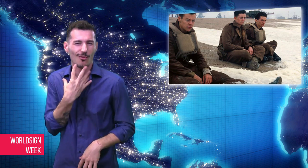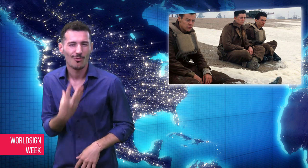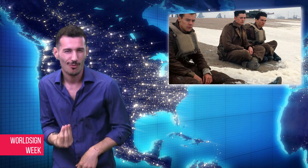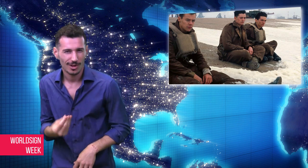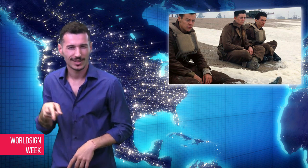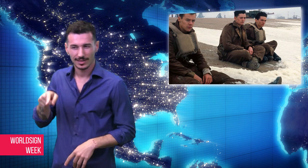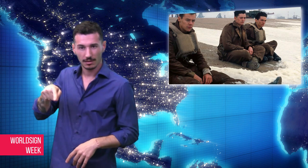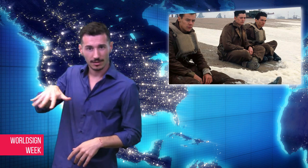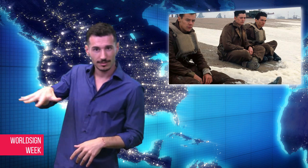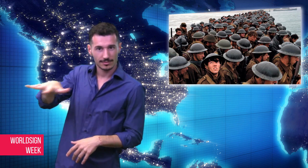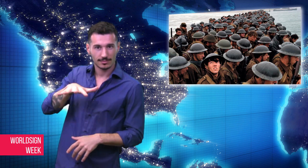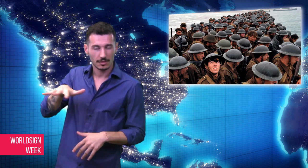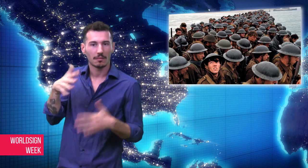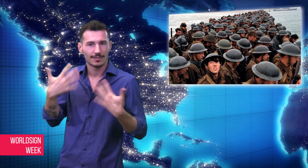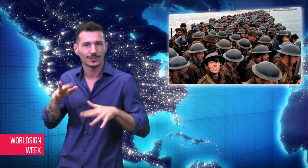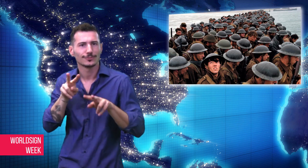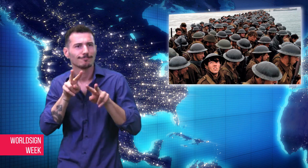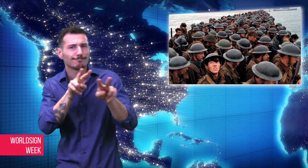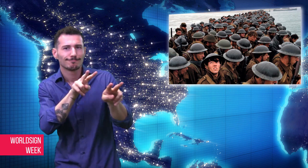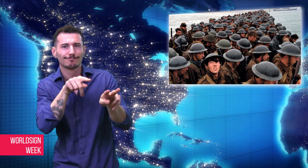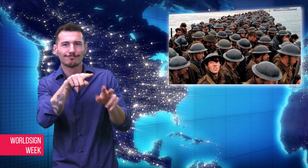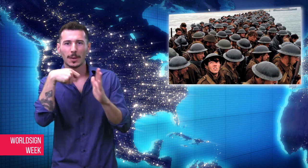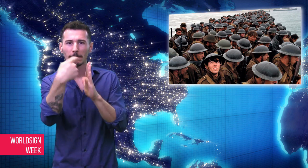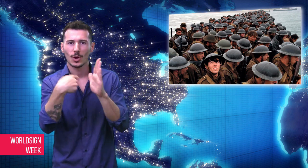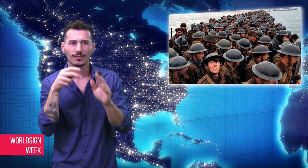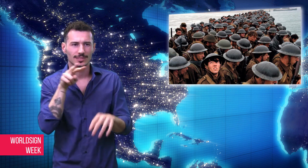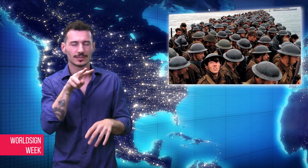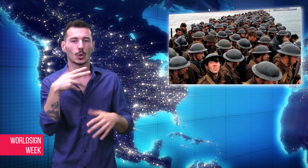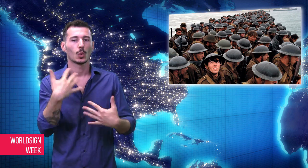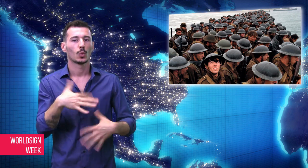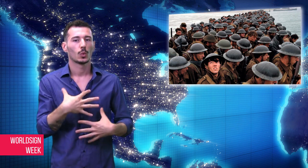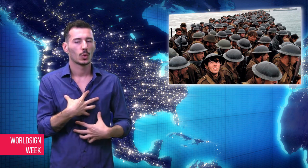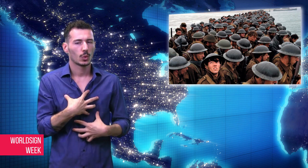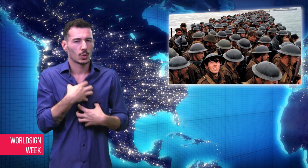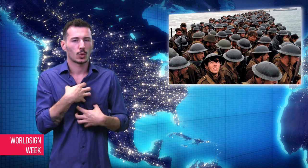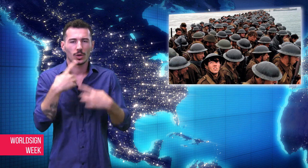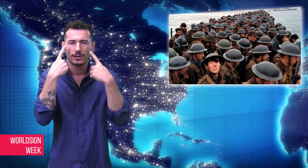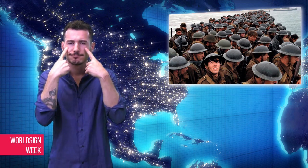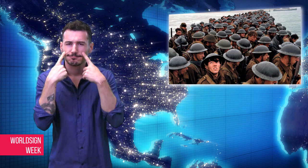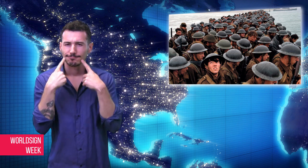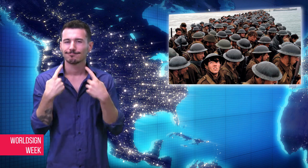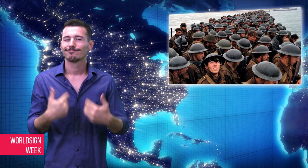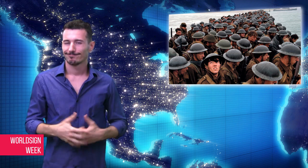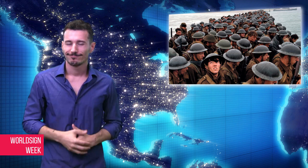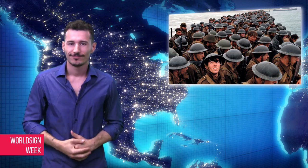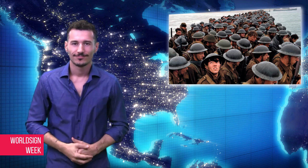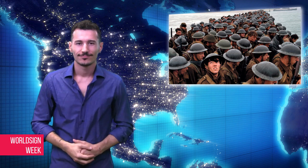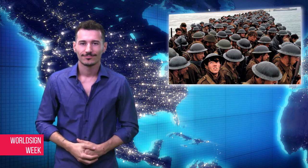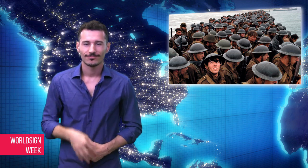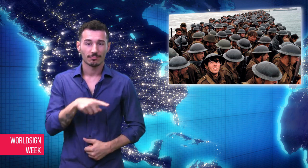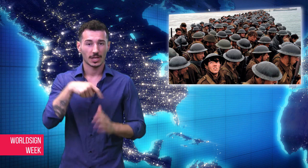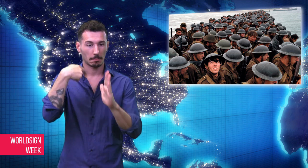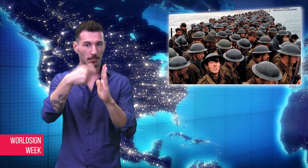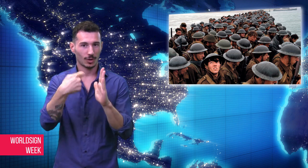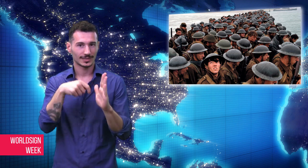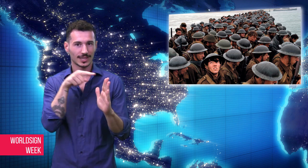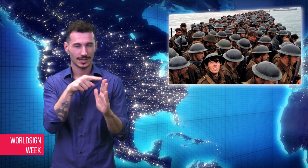across Africa and India with many accusing the film of whitewashing and